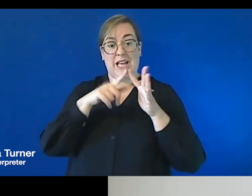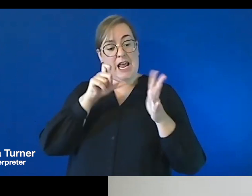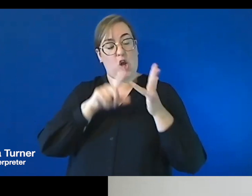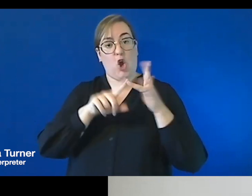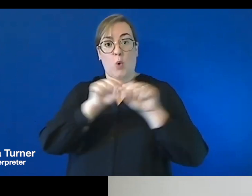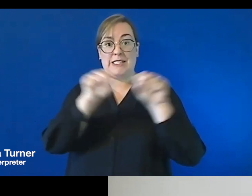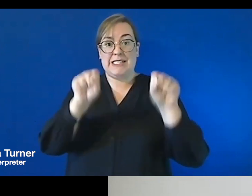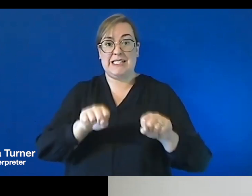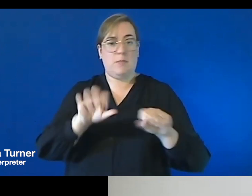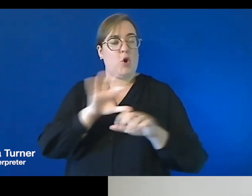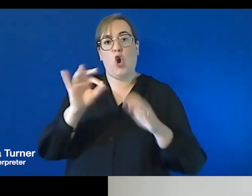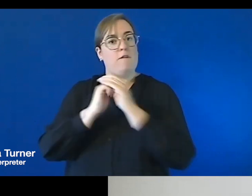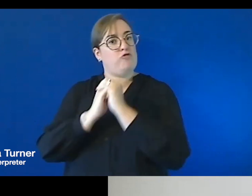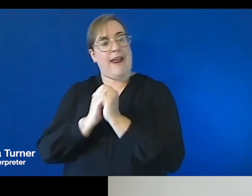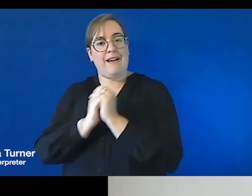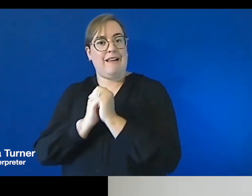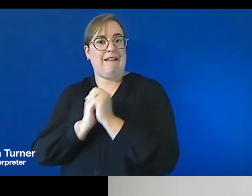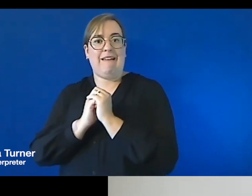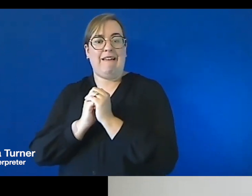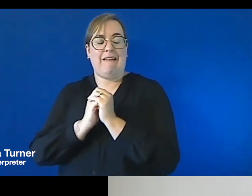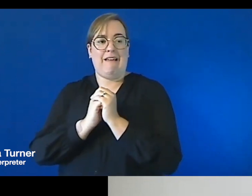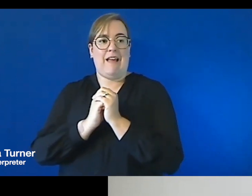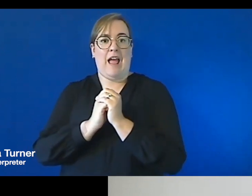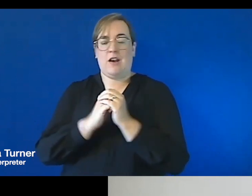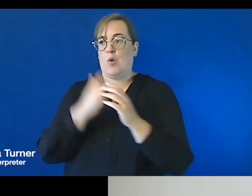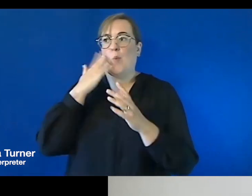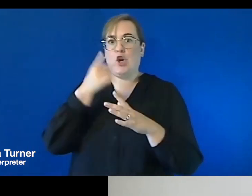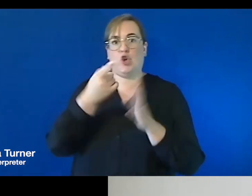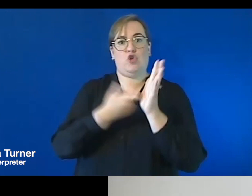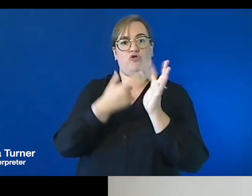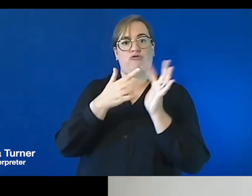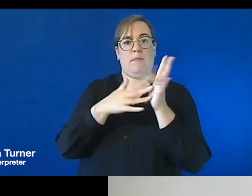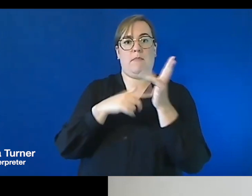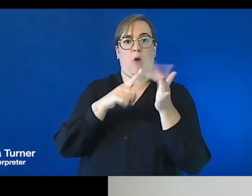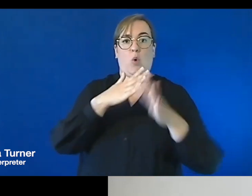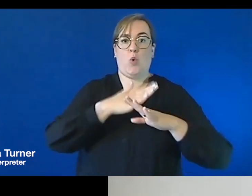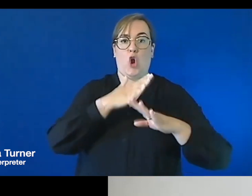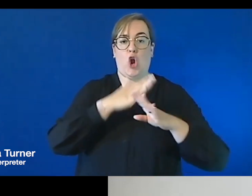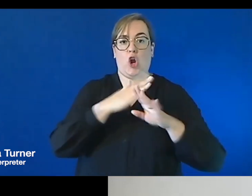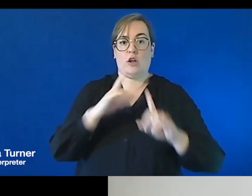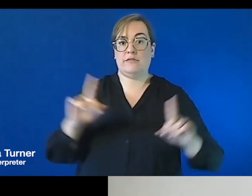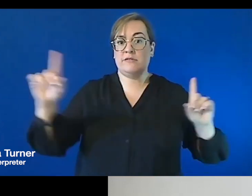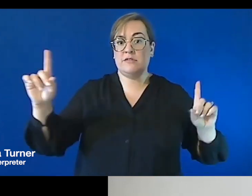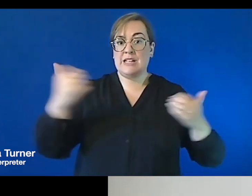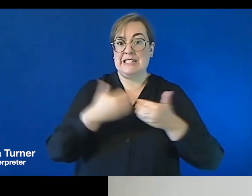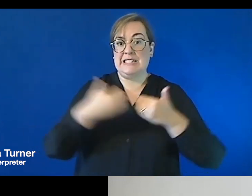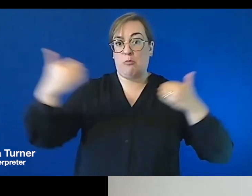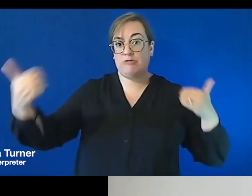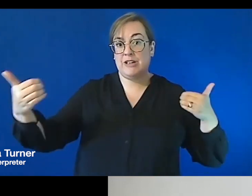for most of the accessibility options, it was mentioned on their sites but in reality we try